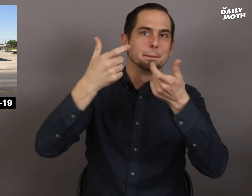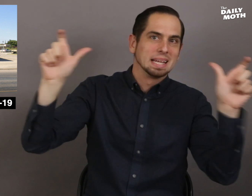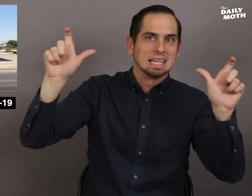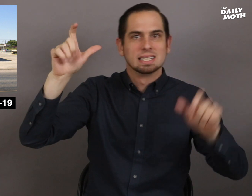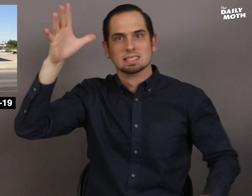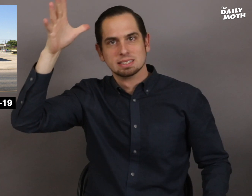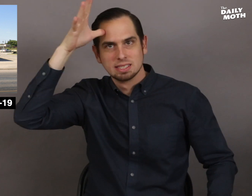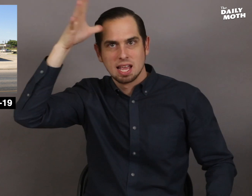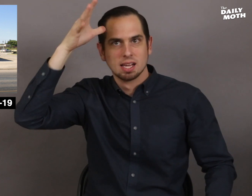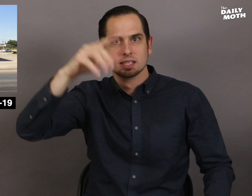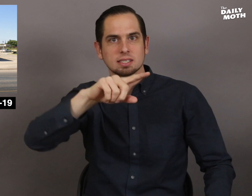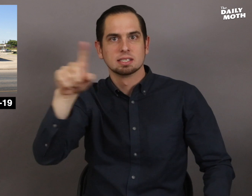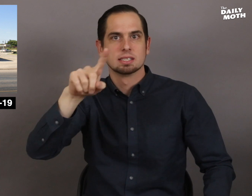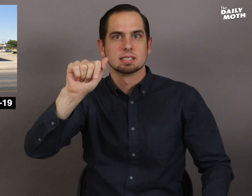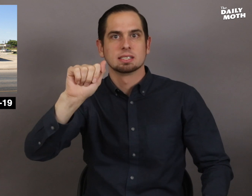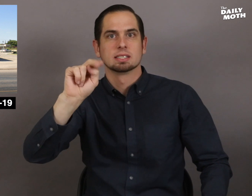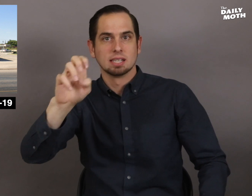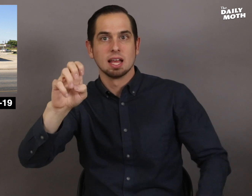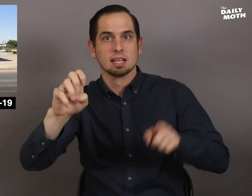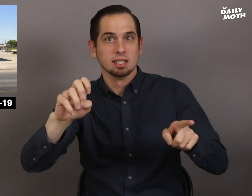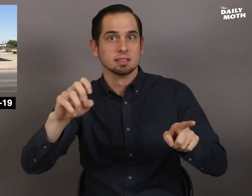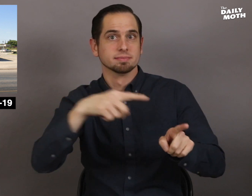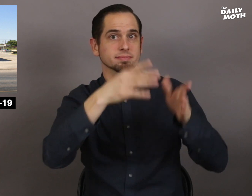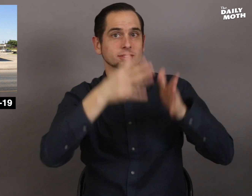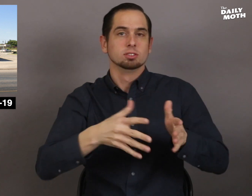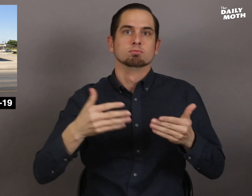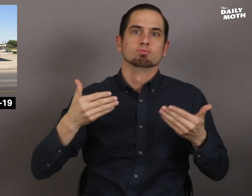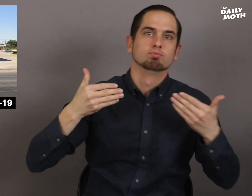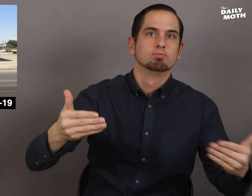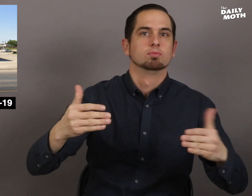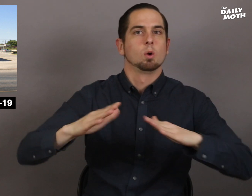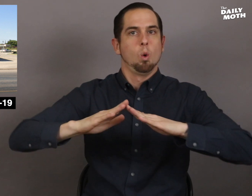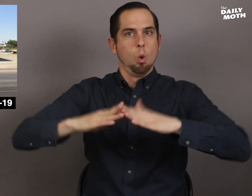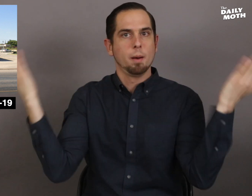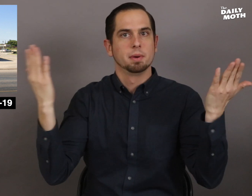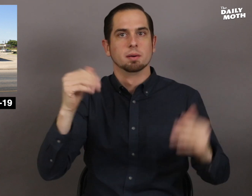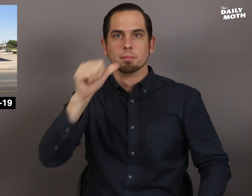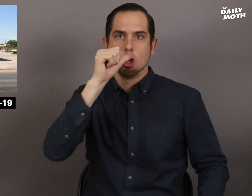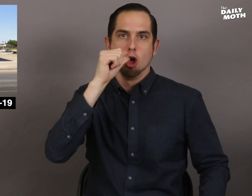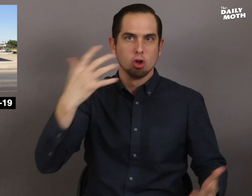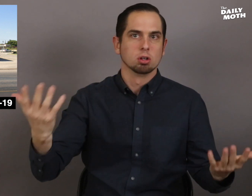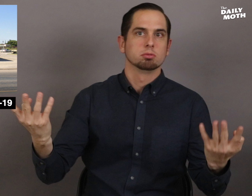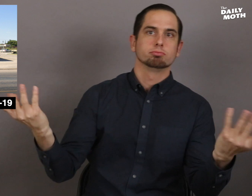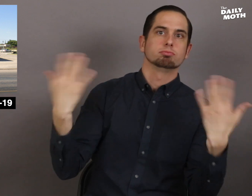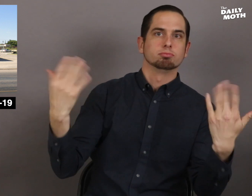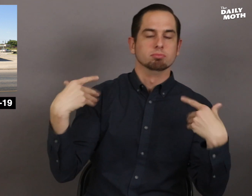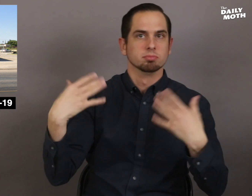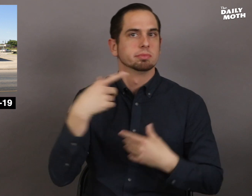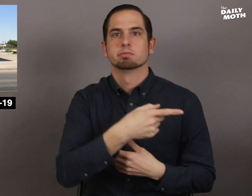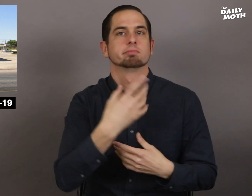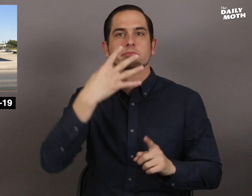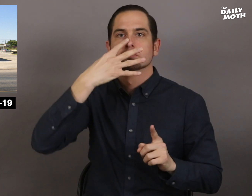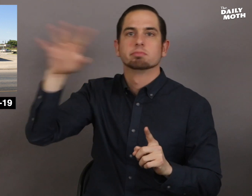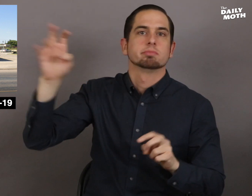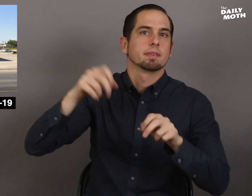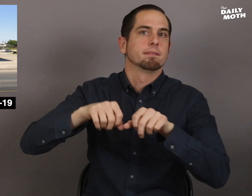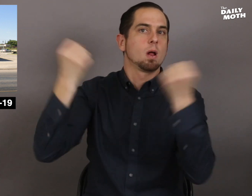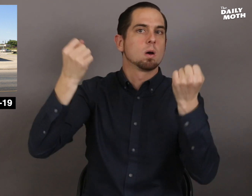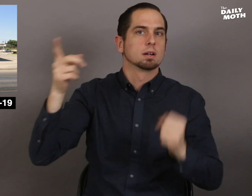"Big Daddy Zane's" opened the bar in violation of